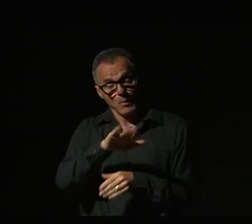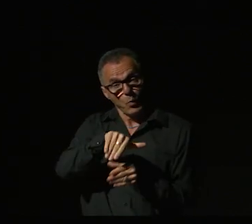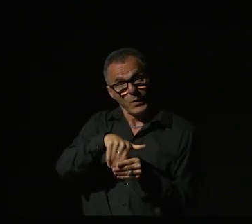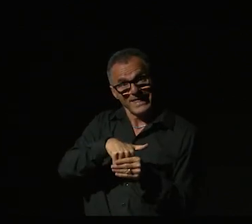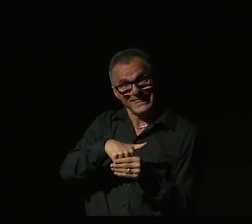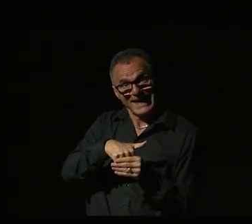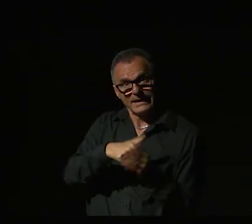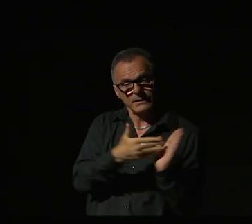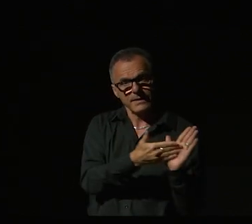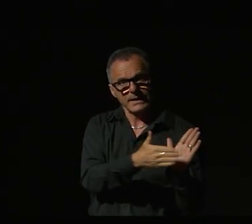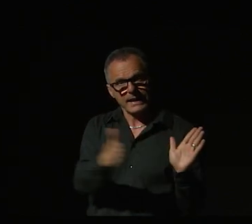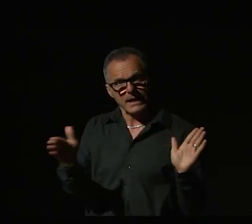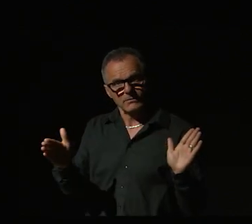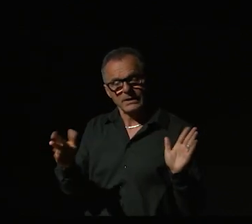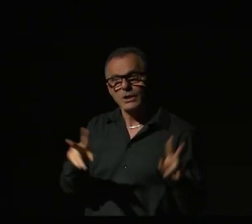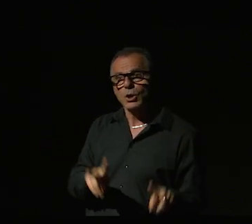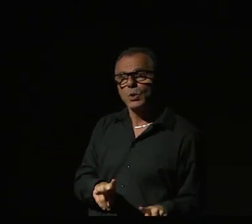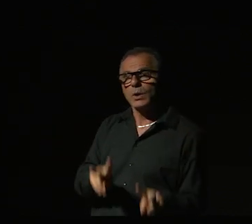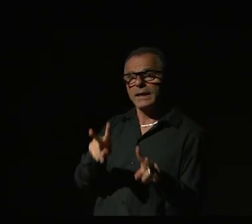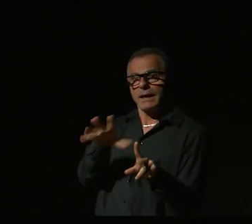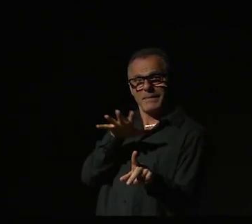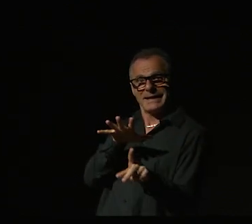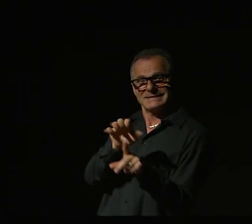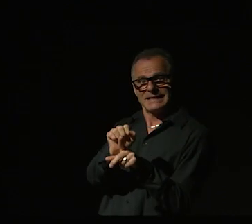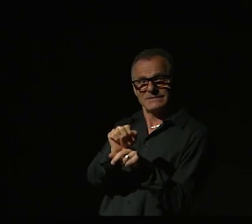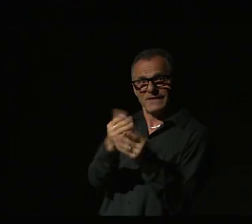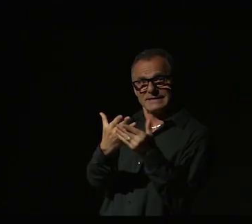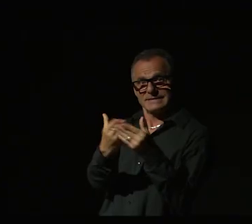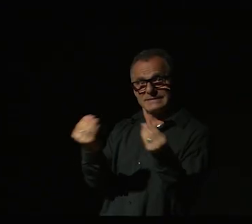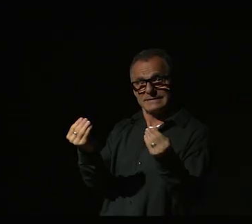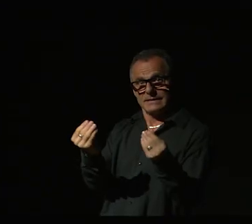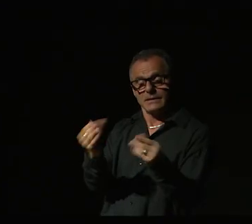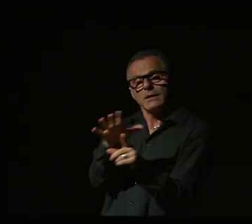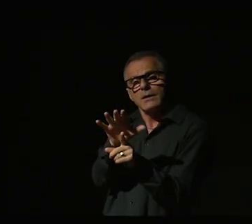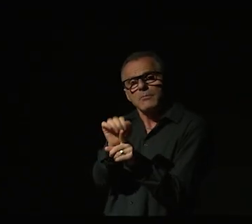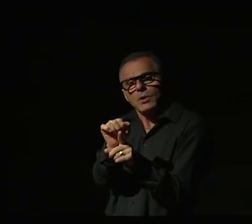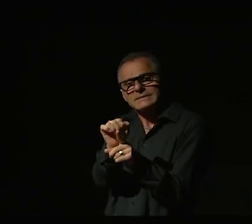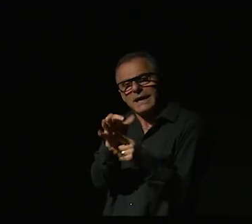which means looking up and identifying the scenes points out this wonderful detail on the right-hand side